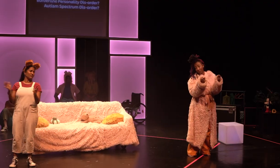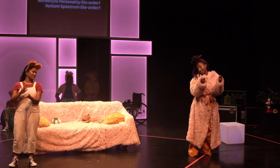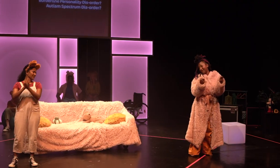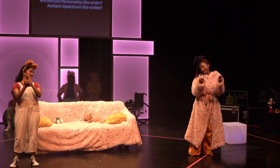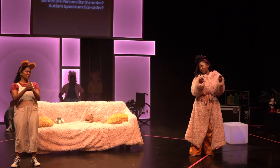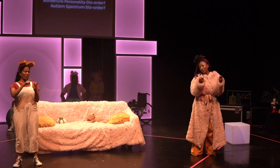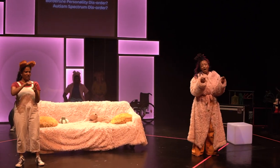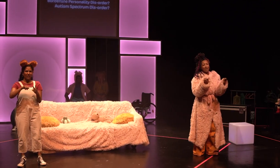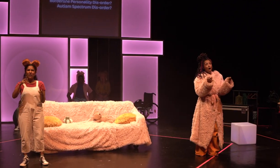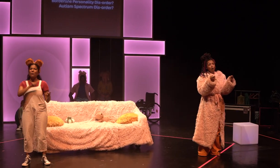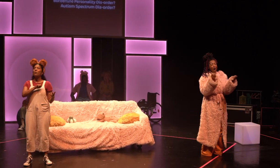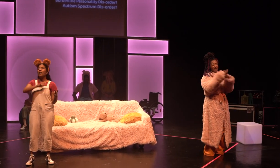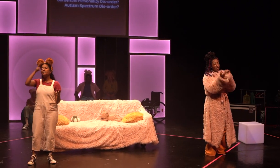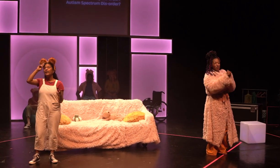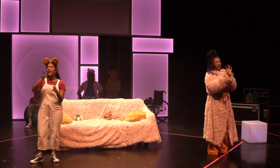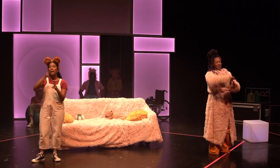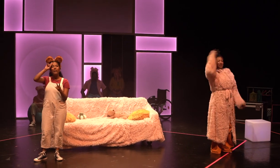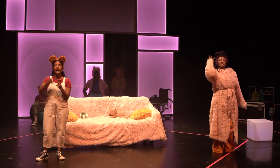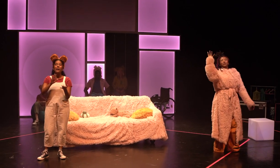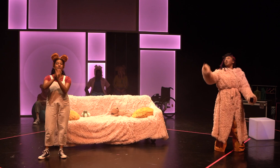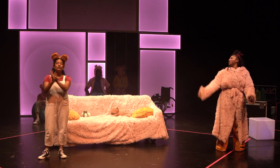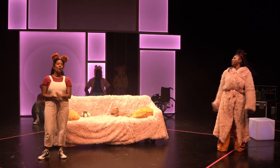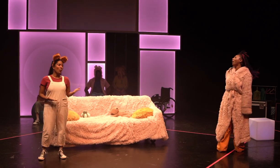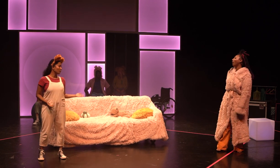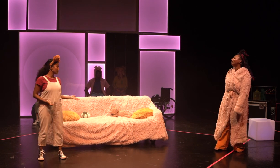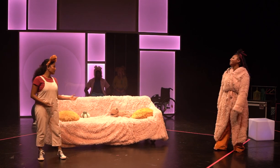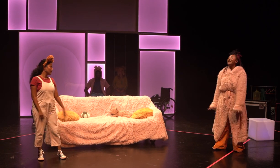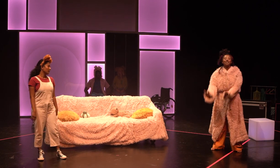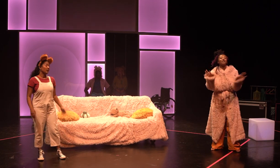spectrum disorder, I mean why have they got to call everything disorders for?'